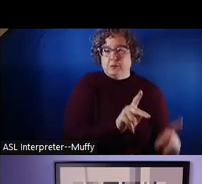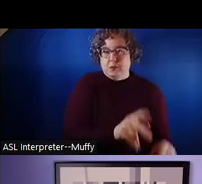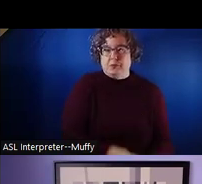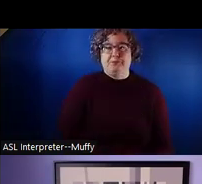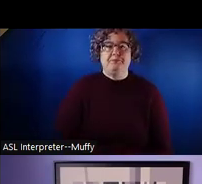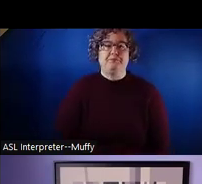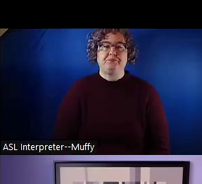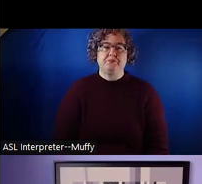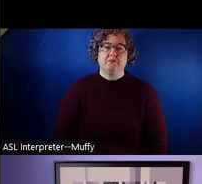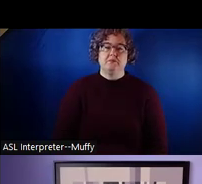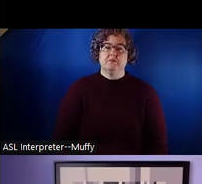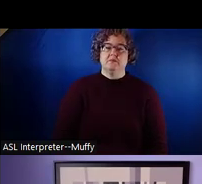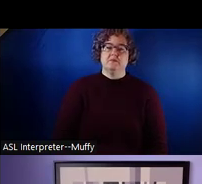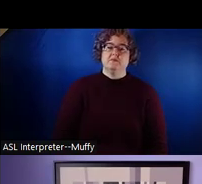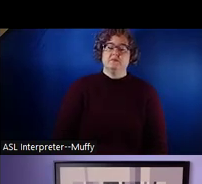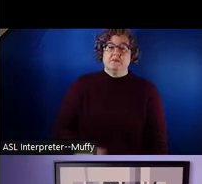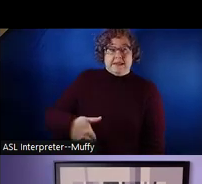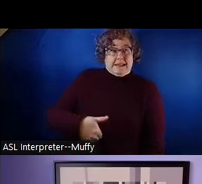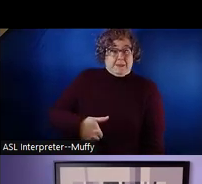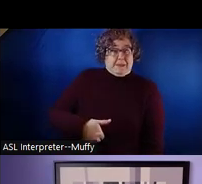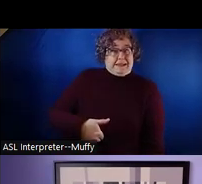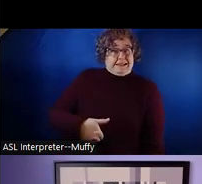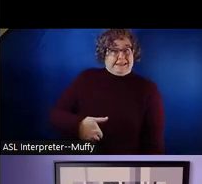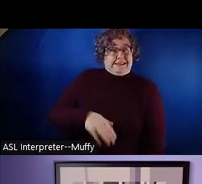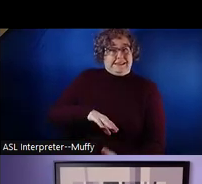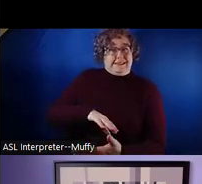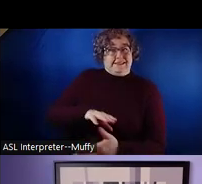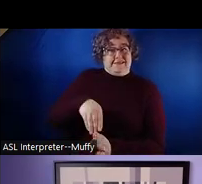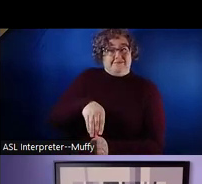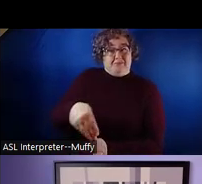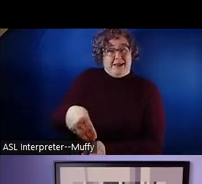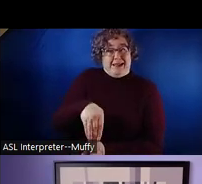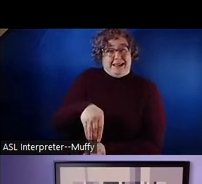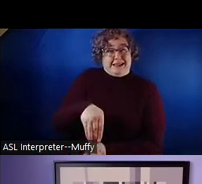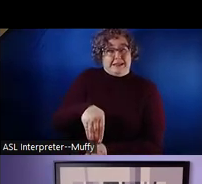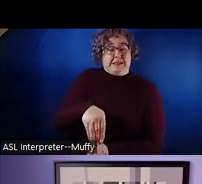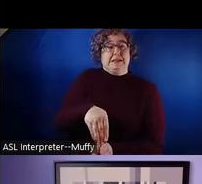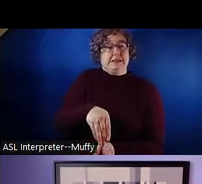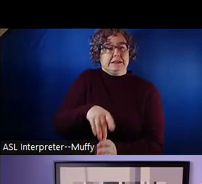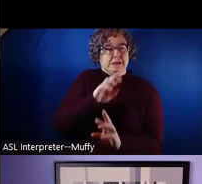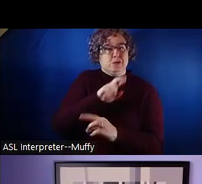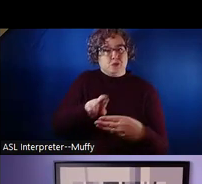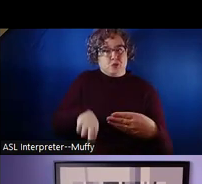When it came to implicit bias, however, results revealed a significant skew